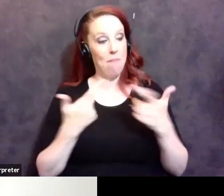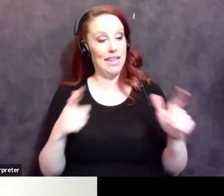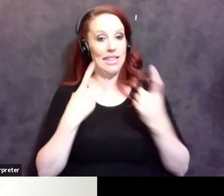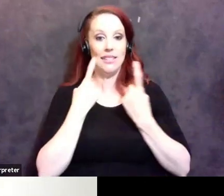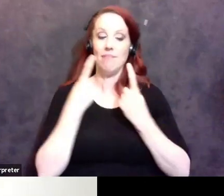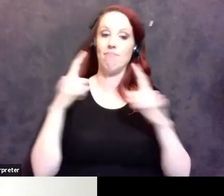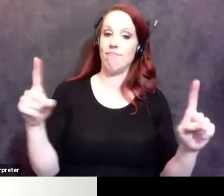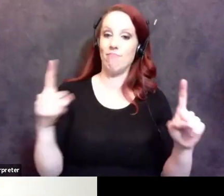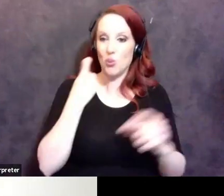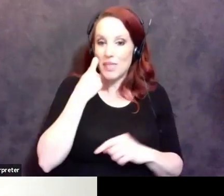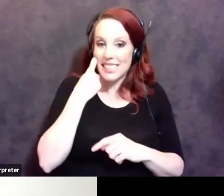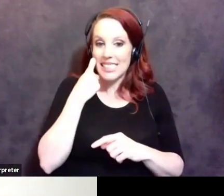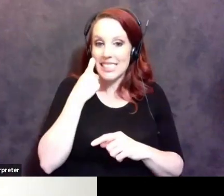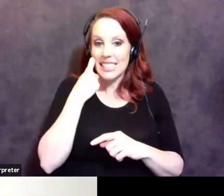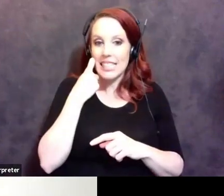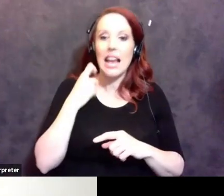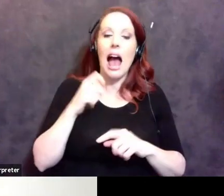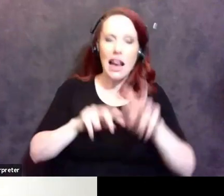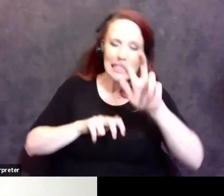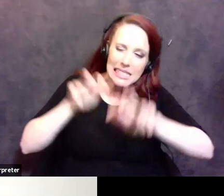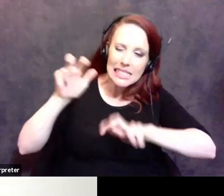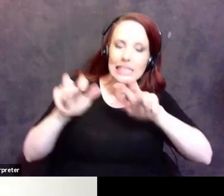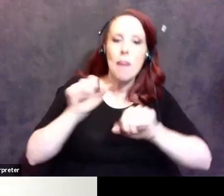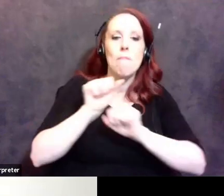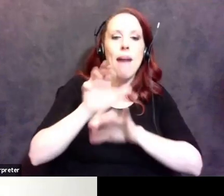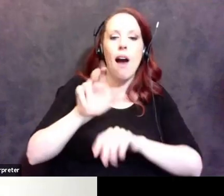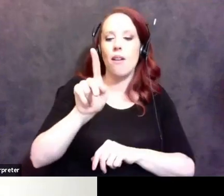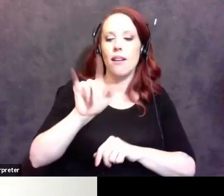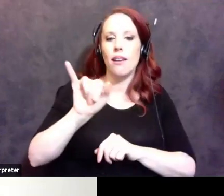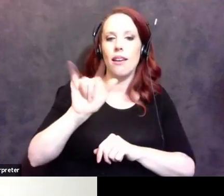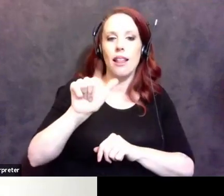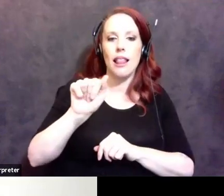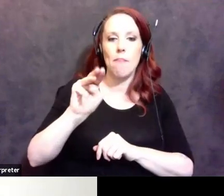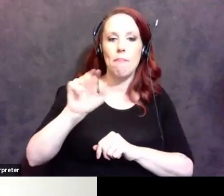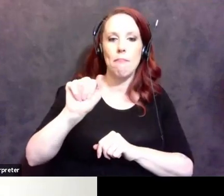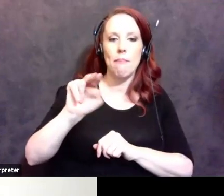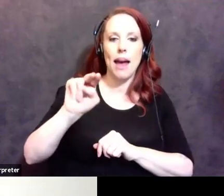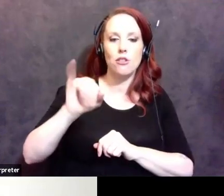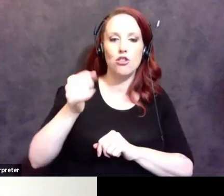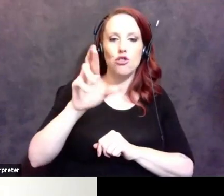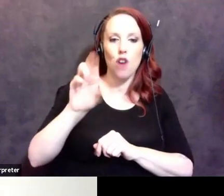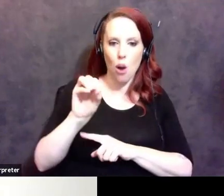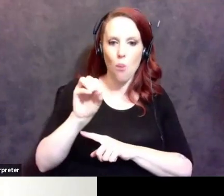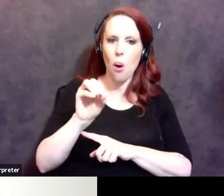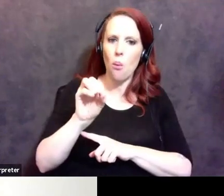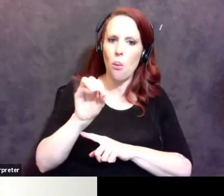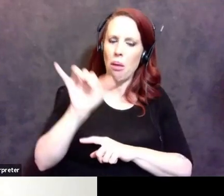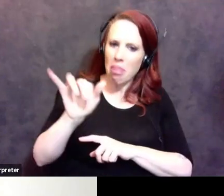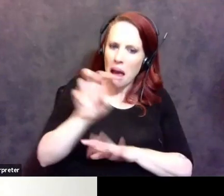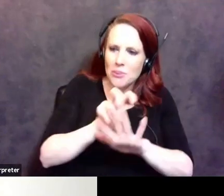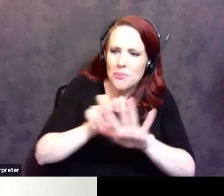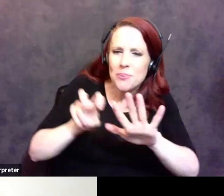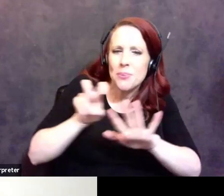is I climbed Mount Kilimanjaro and the journey of me getting there was rooted in how proud